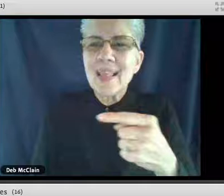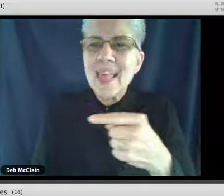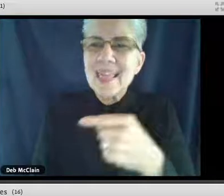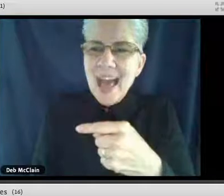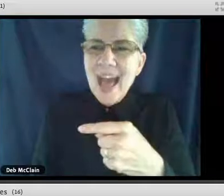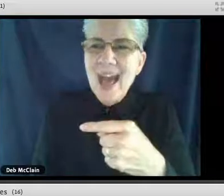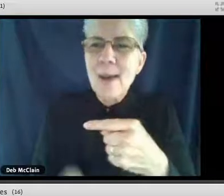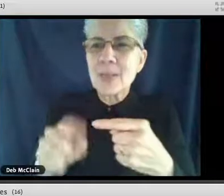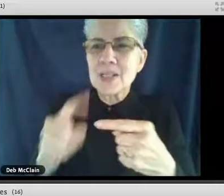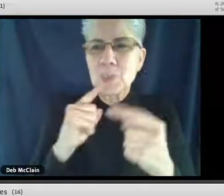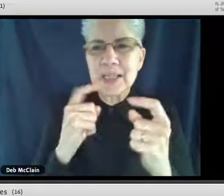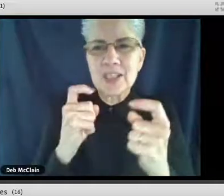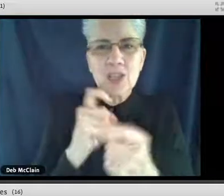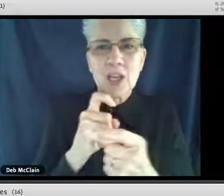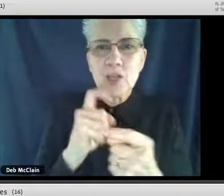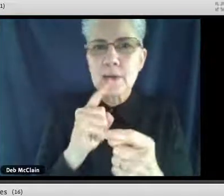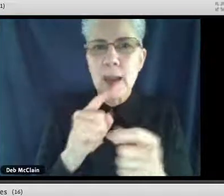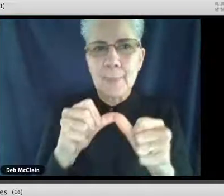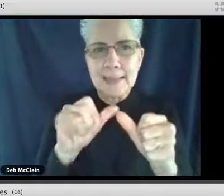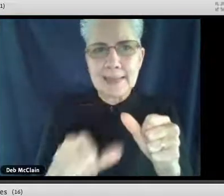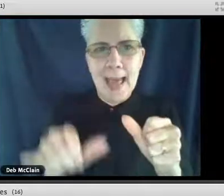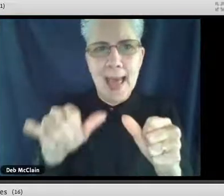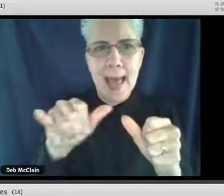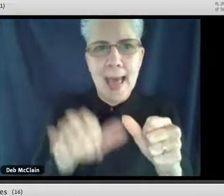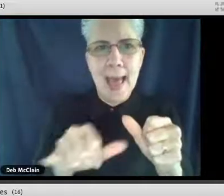This should not be a static thing that stays there for the next 6 months.